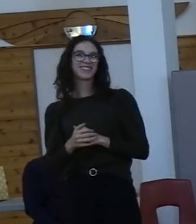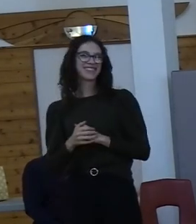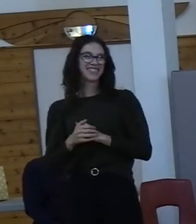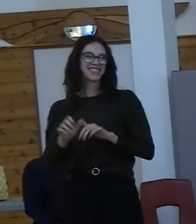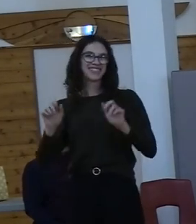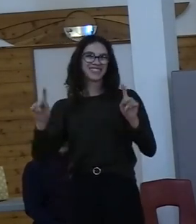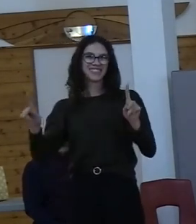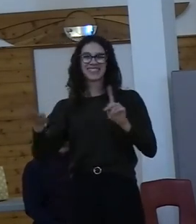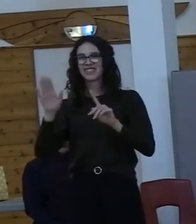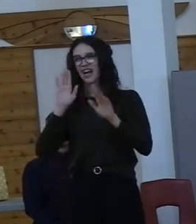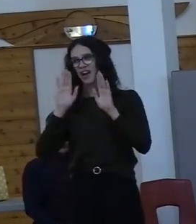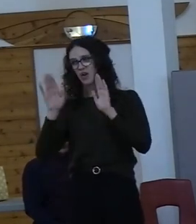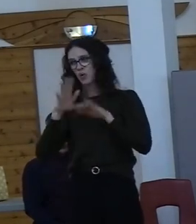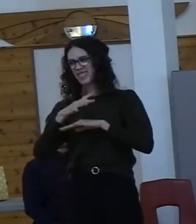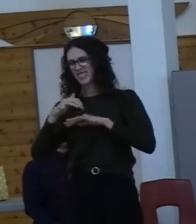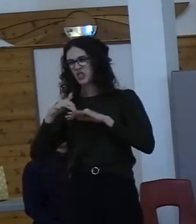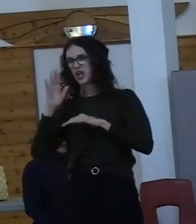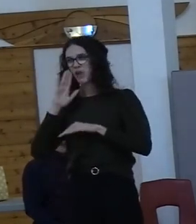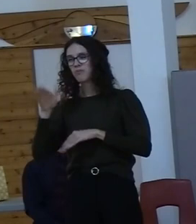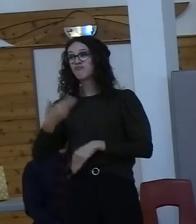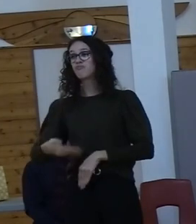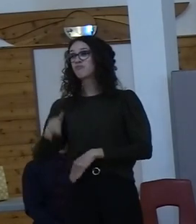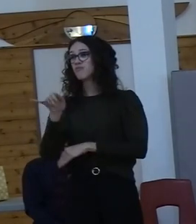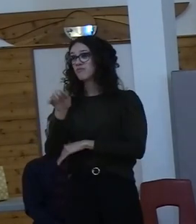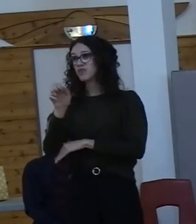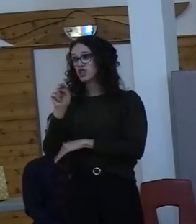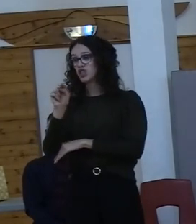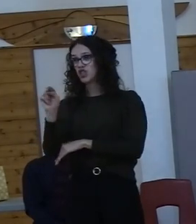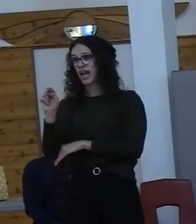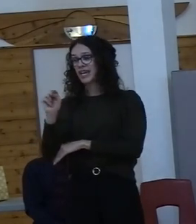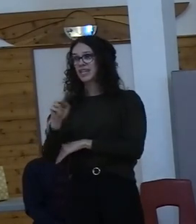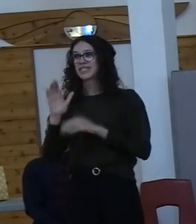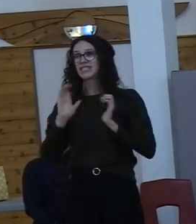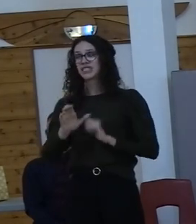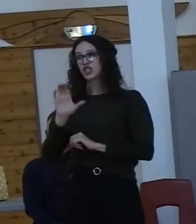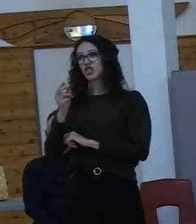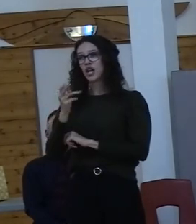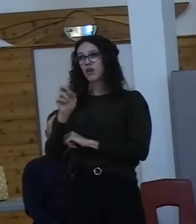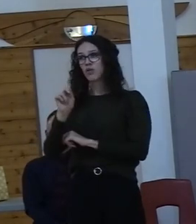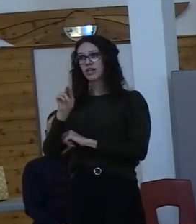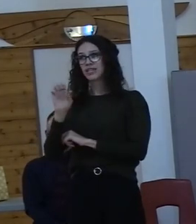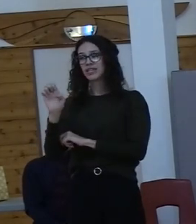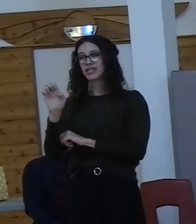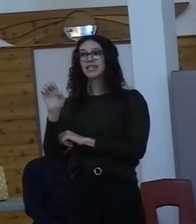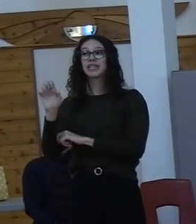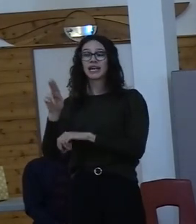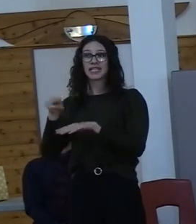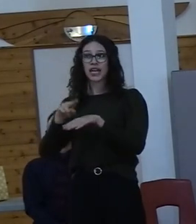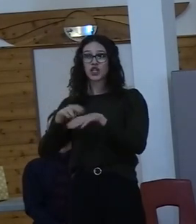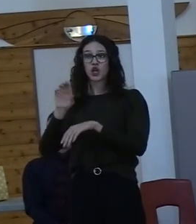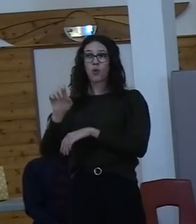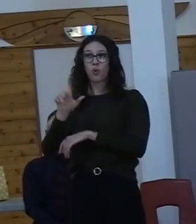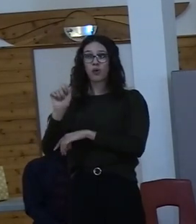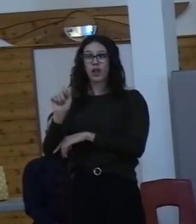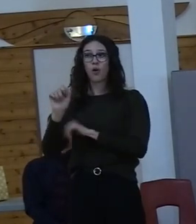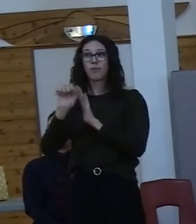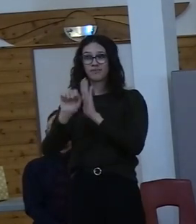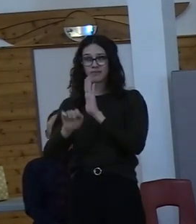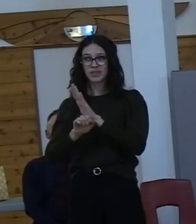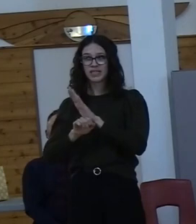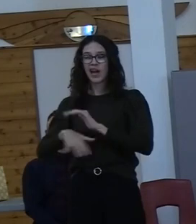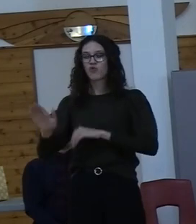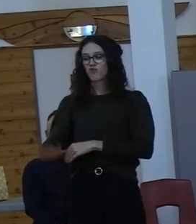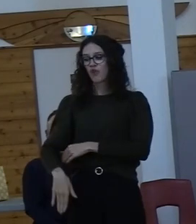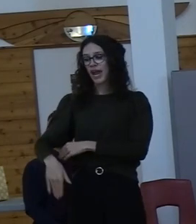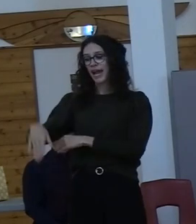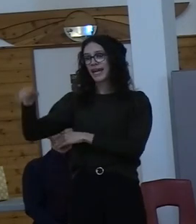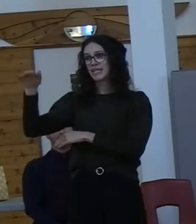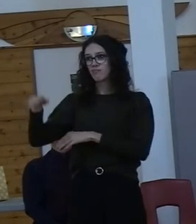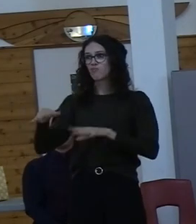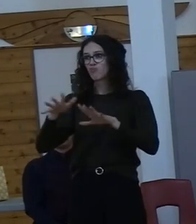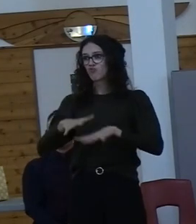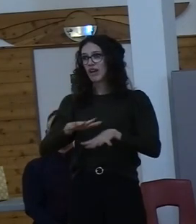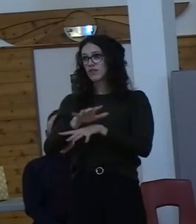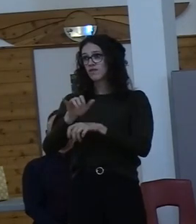So I'm Jen, I'm a citizen of the Cherokee Nation of Oklahoma, raised on my reservation in my old areas.